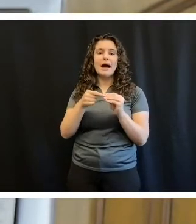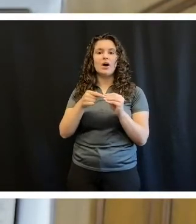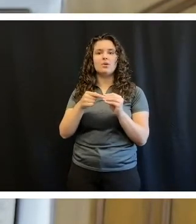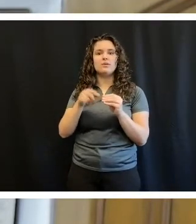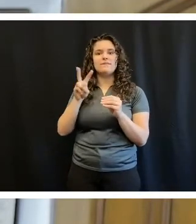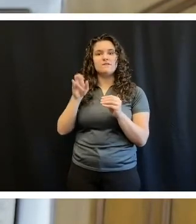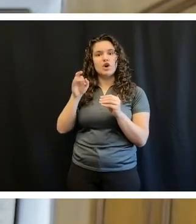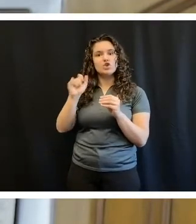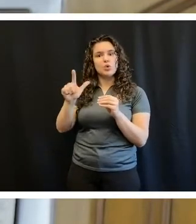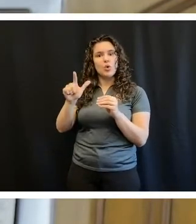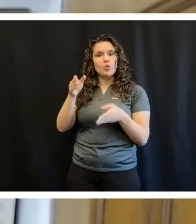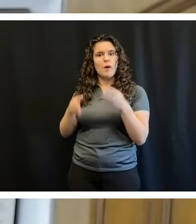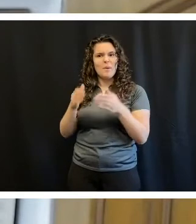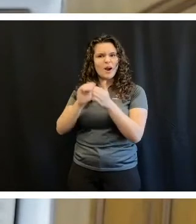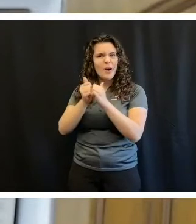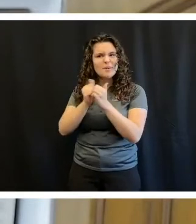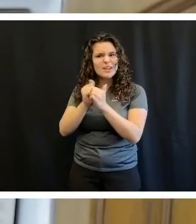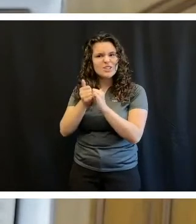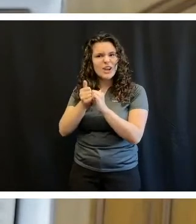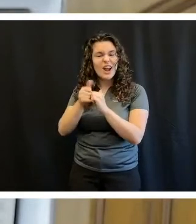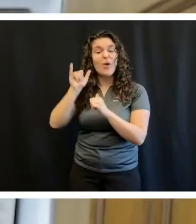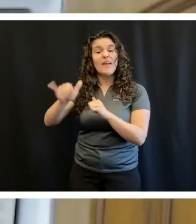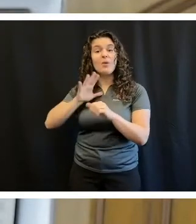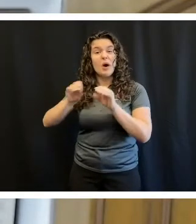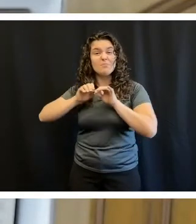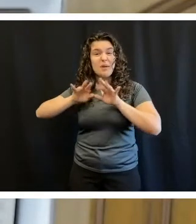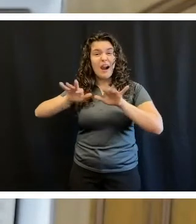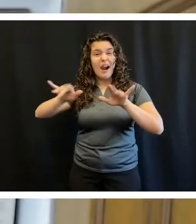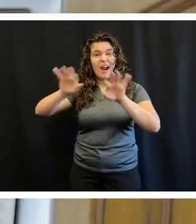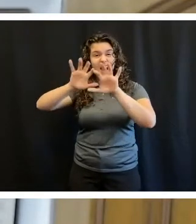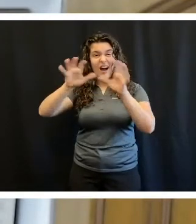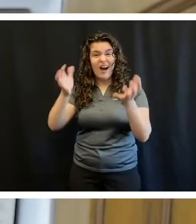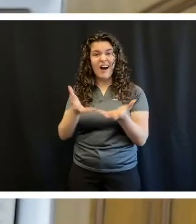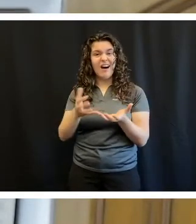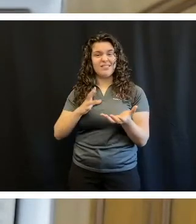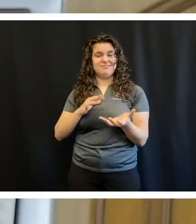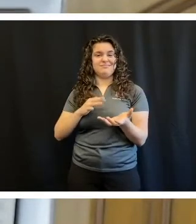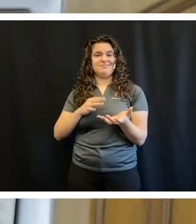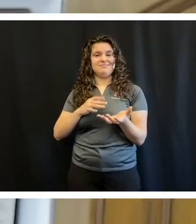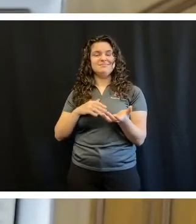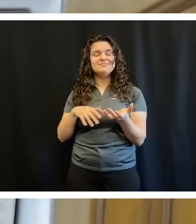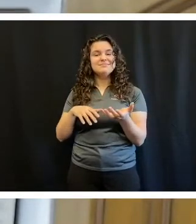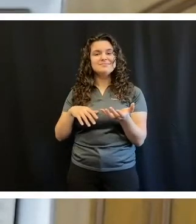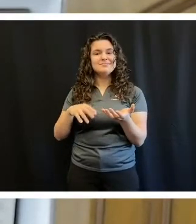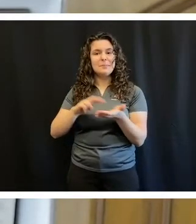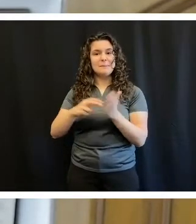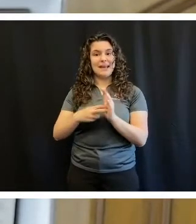And it would also have a global platform, providing children that otherwise would not have an opportunity